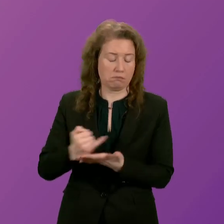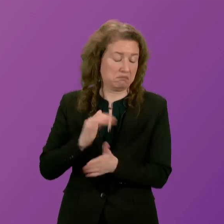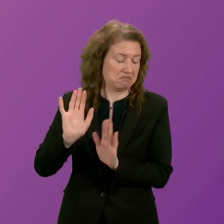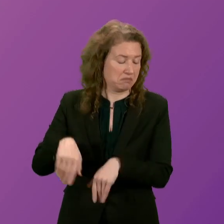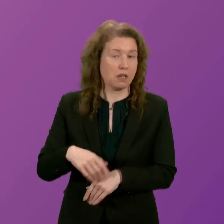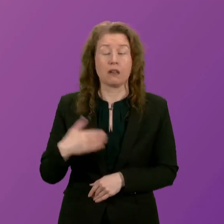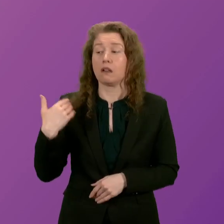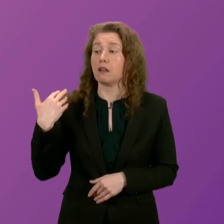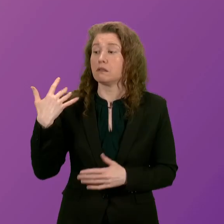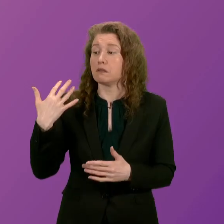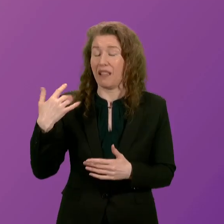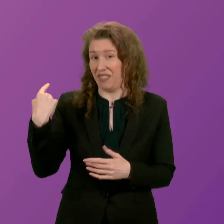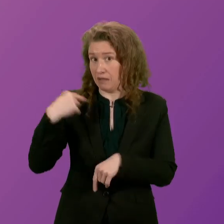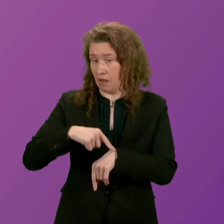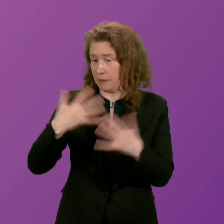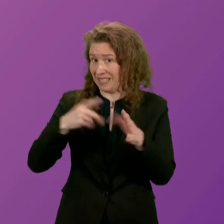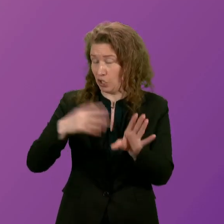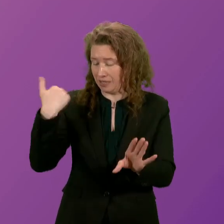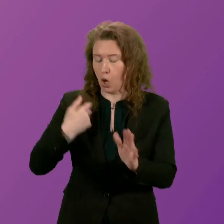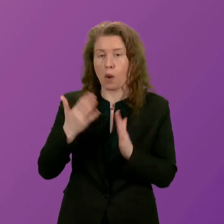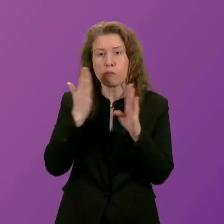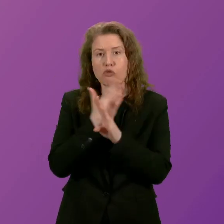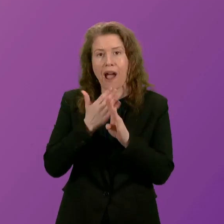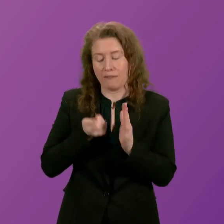private rented housing had already been growing dramatically for years,